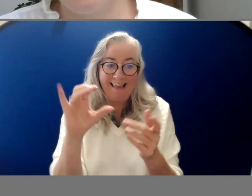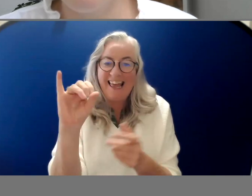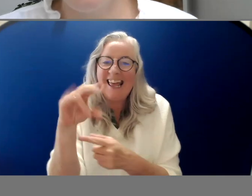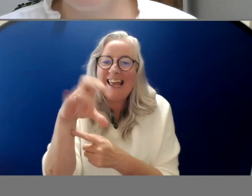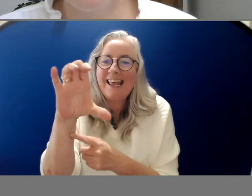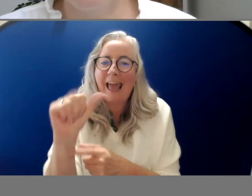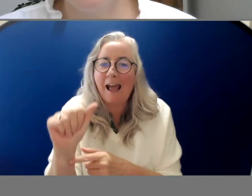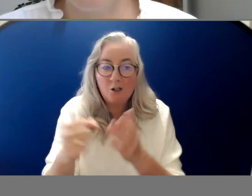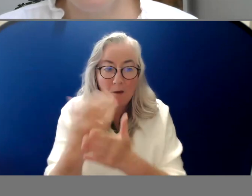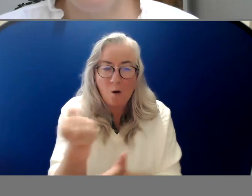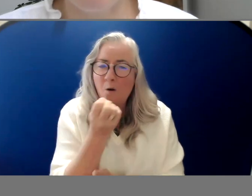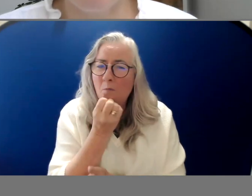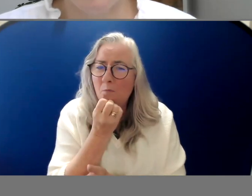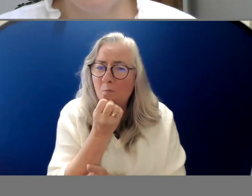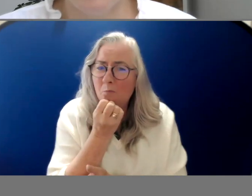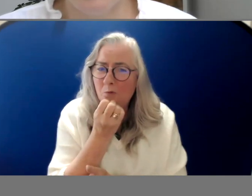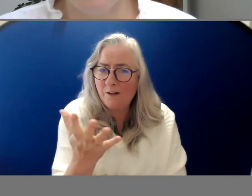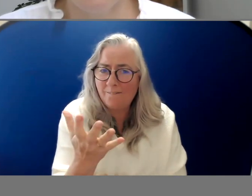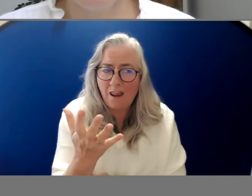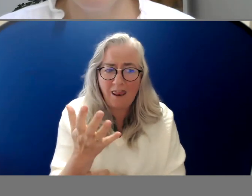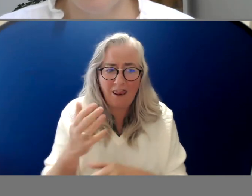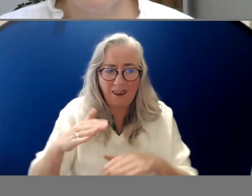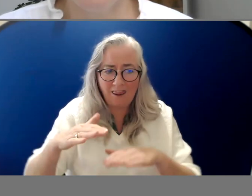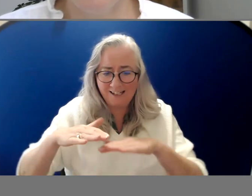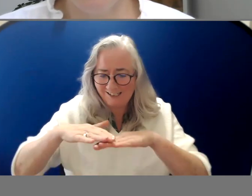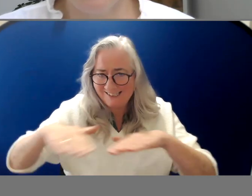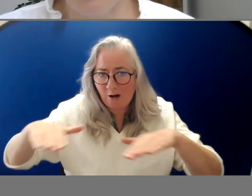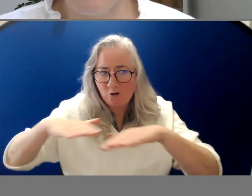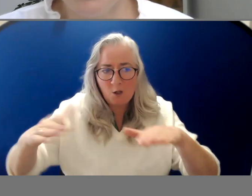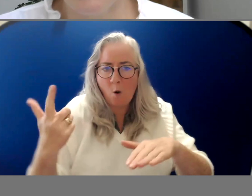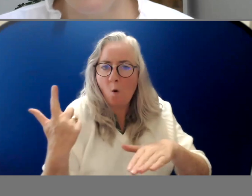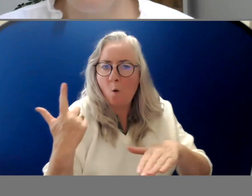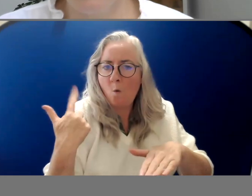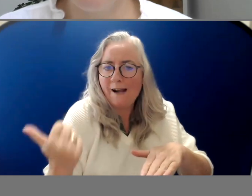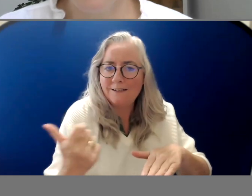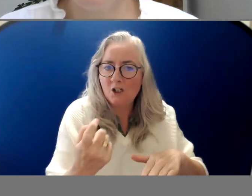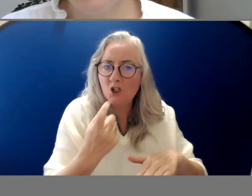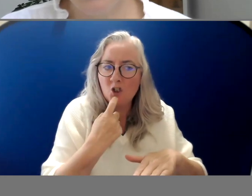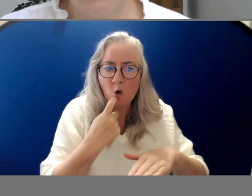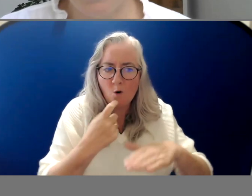shows these beautiful cultivation Terraces with white stone llamas set into them and very steep